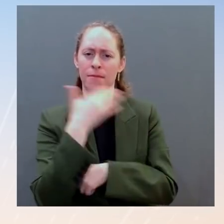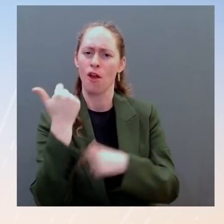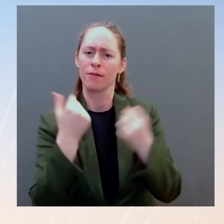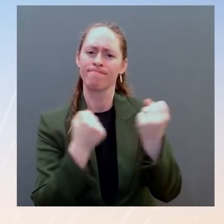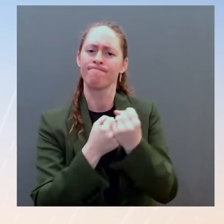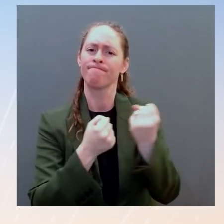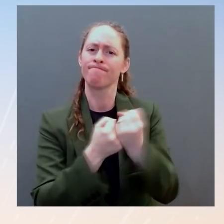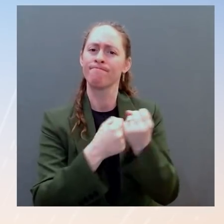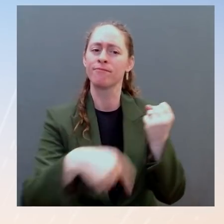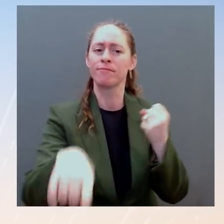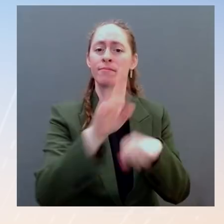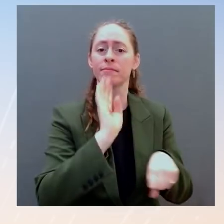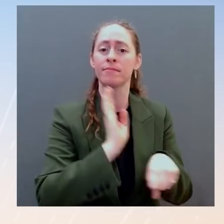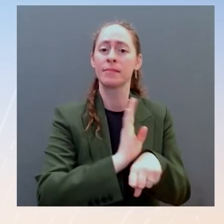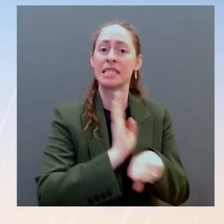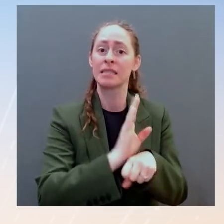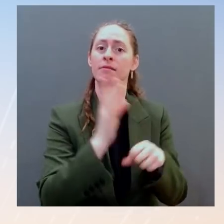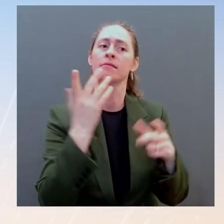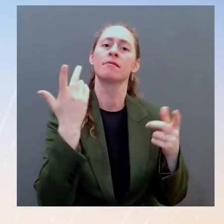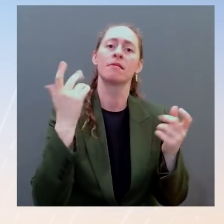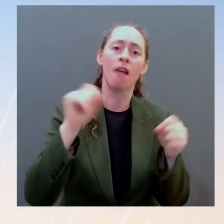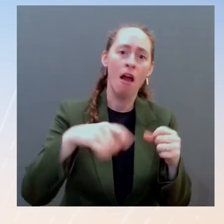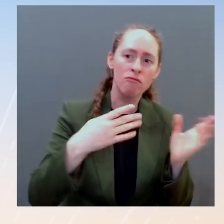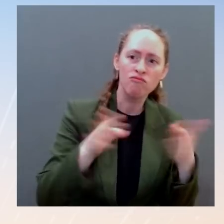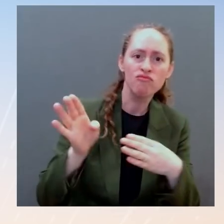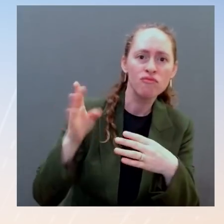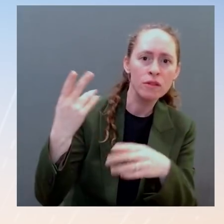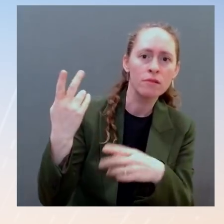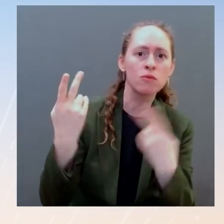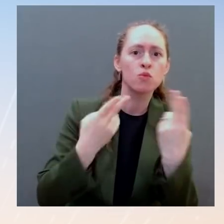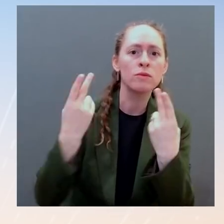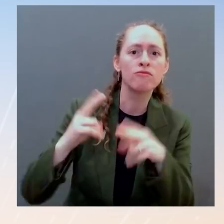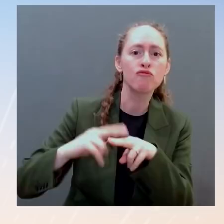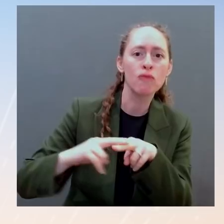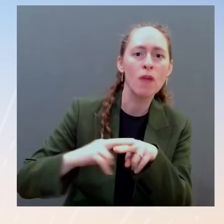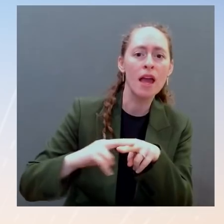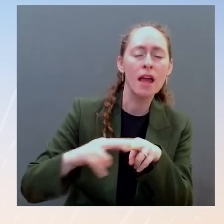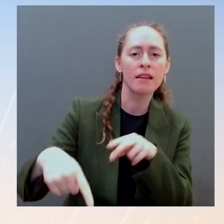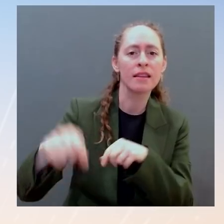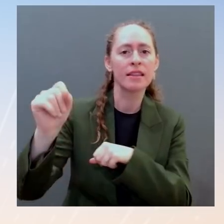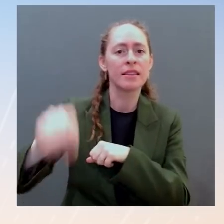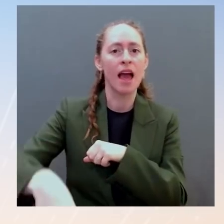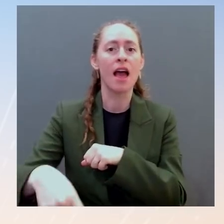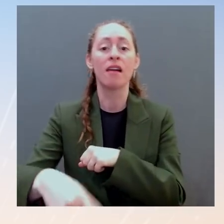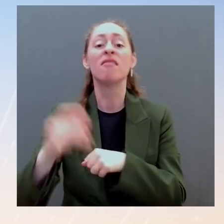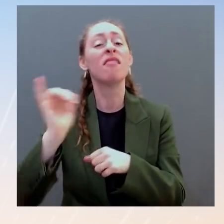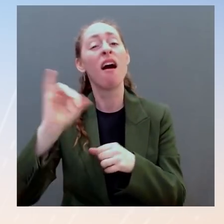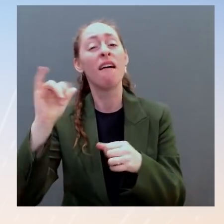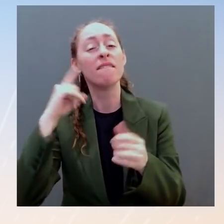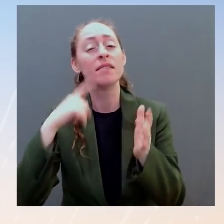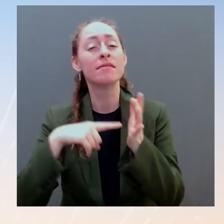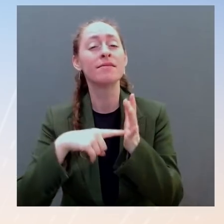Basically, what they did is: This emergency rule would allow it to address situations where a monopolu- -- monopoly railroad isn't providing adequate service